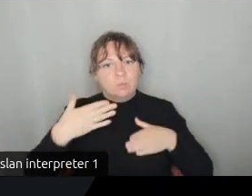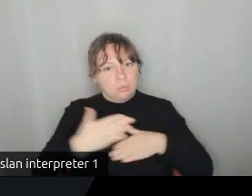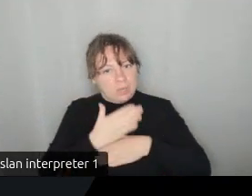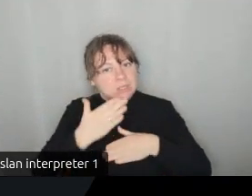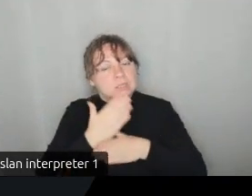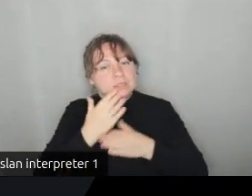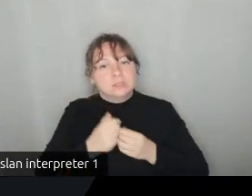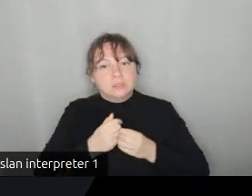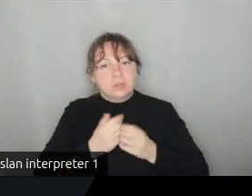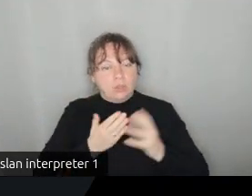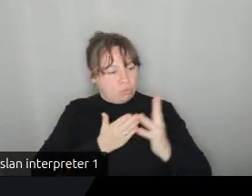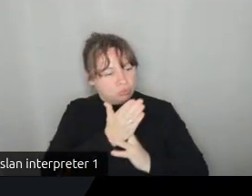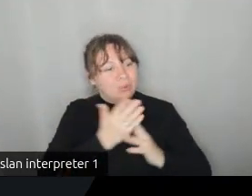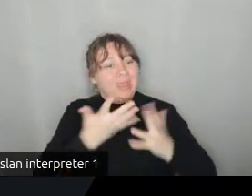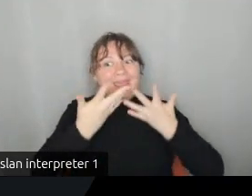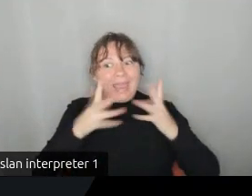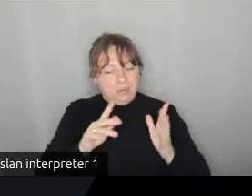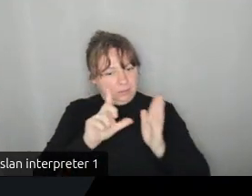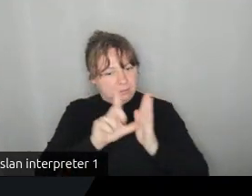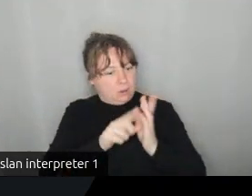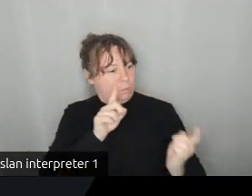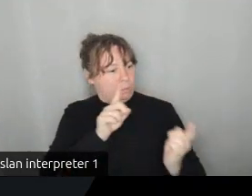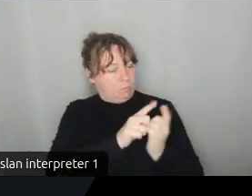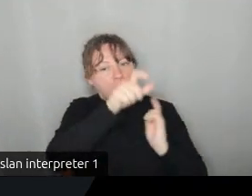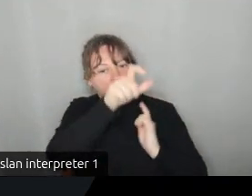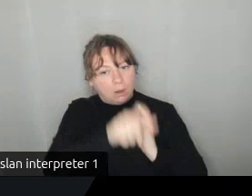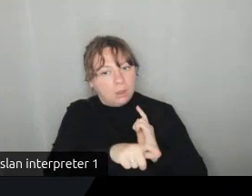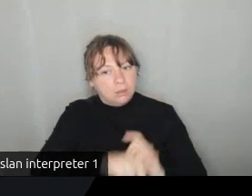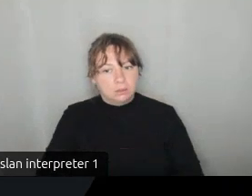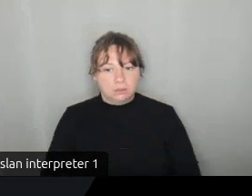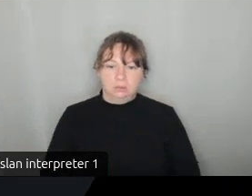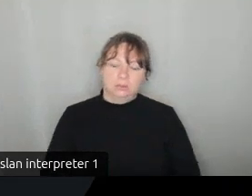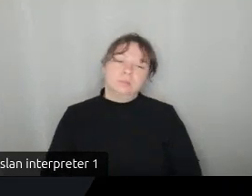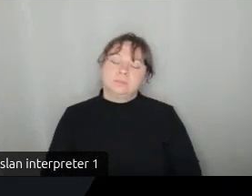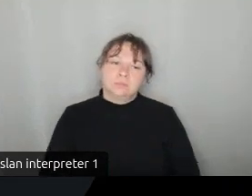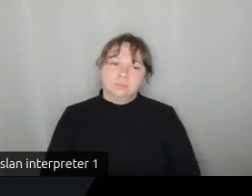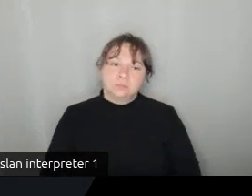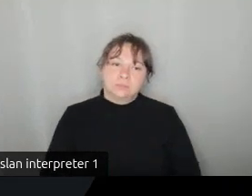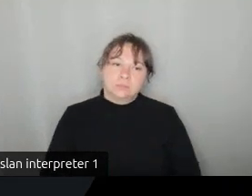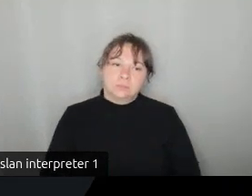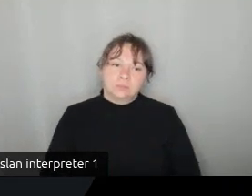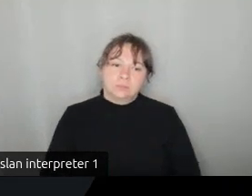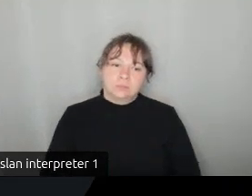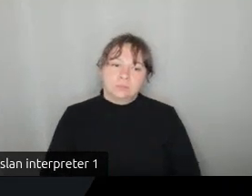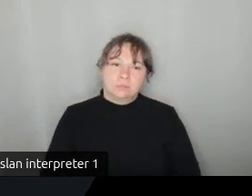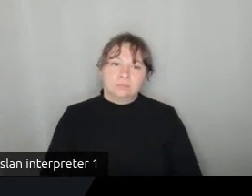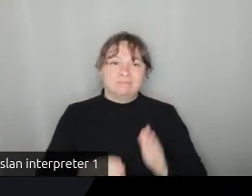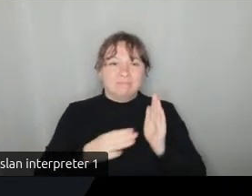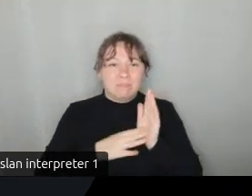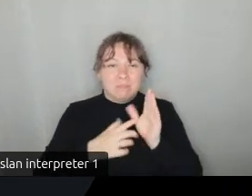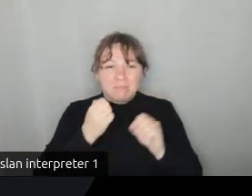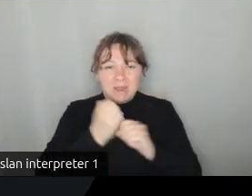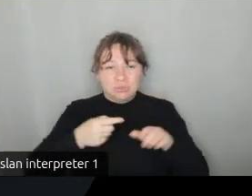every client engagement. So uh magistrates courts in different regions uh work with different legal